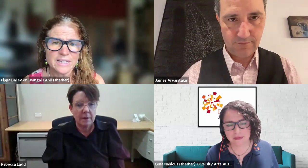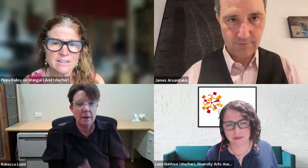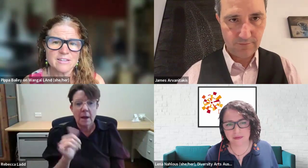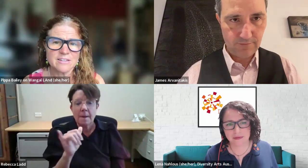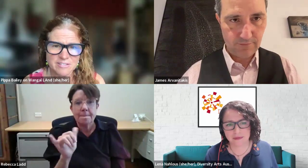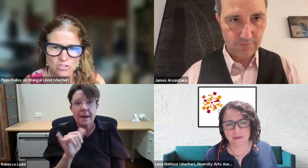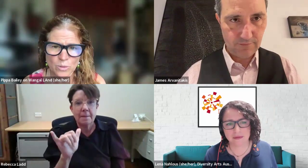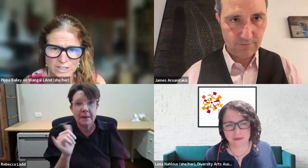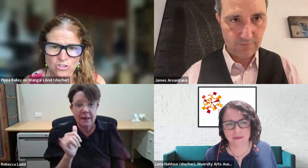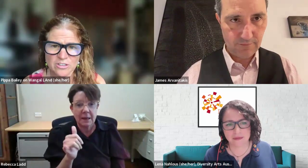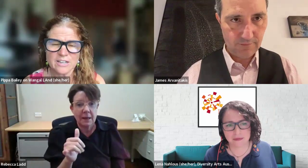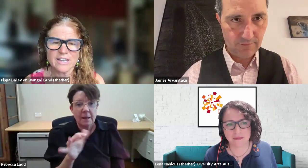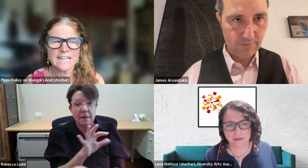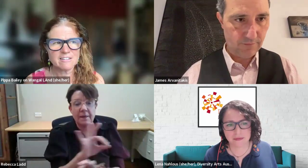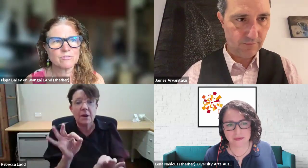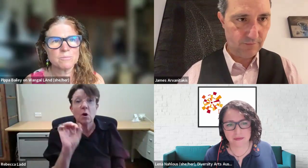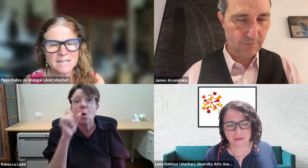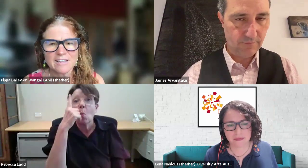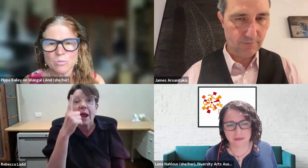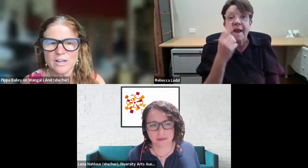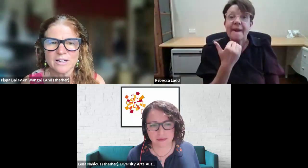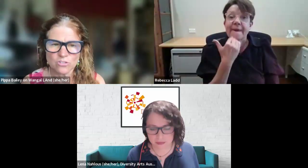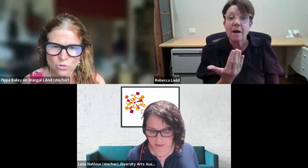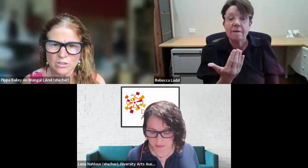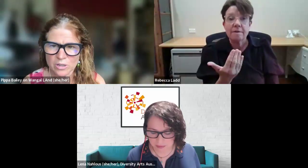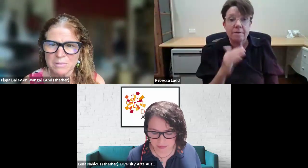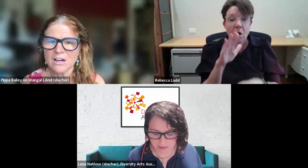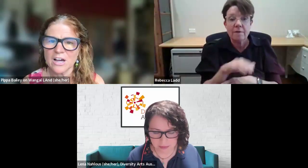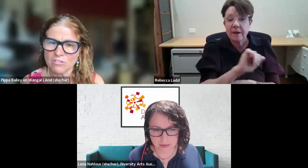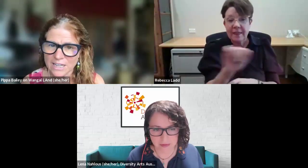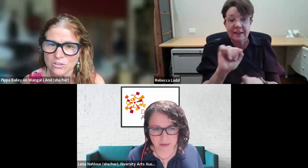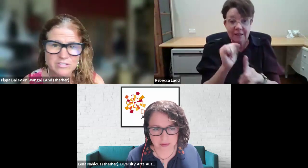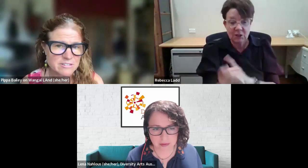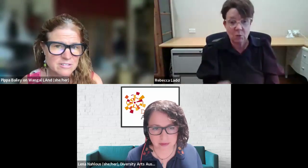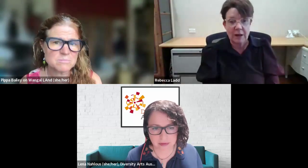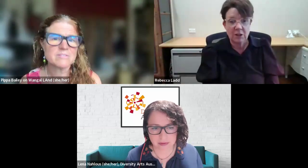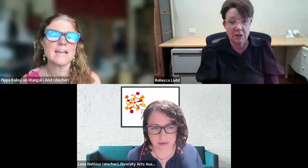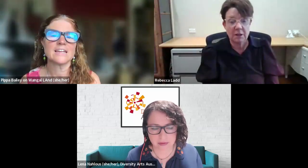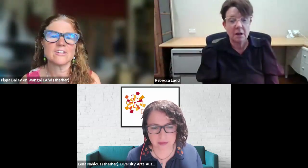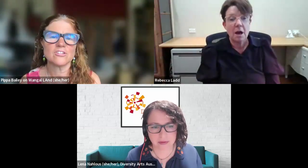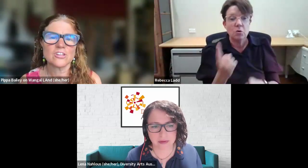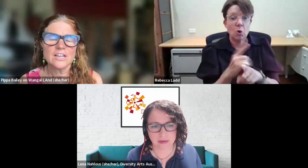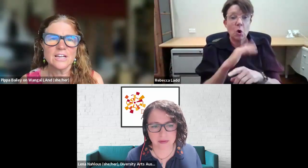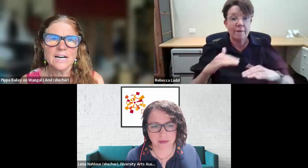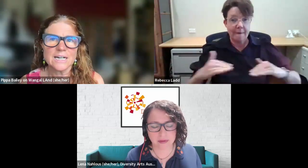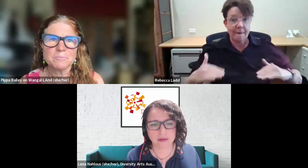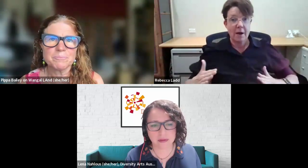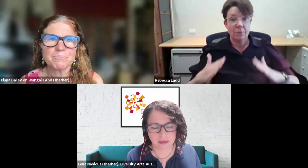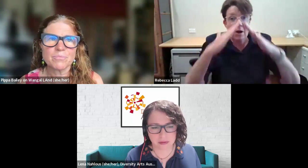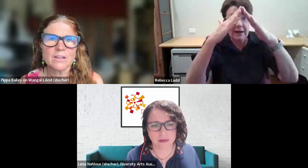and I think it is really important as we are looking at change and the change will happen whether we are